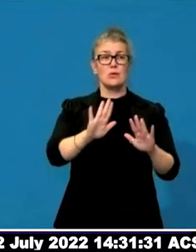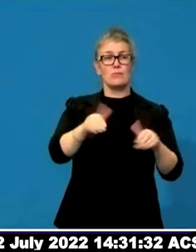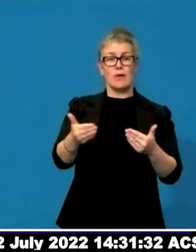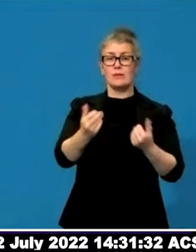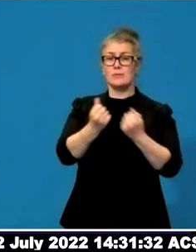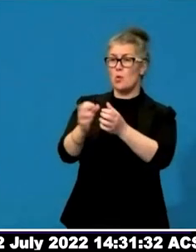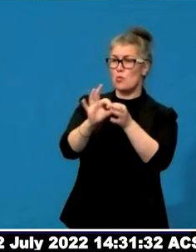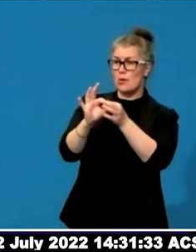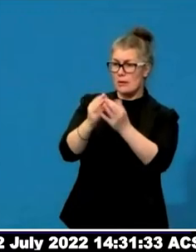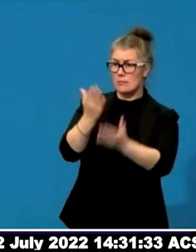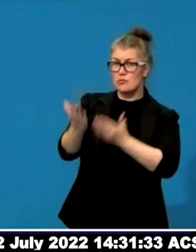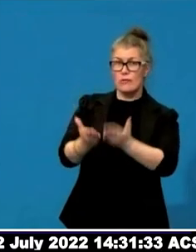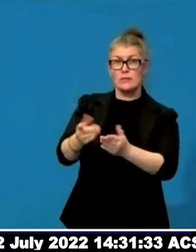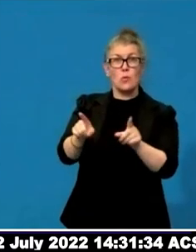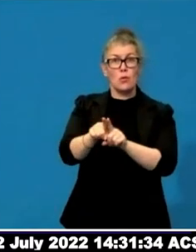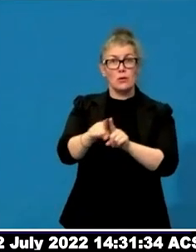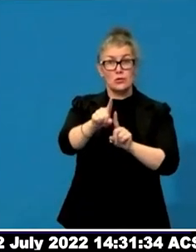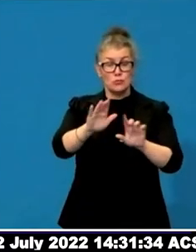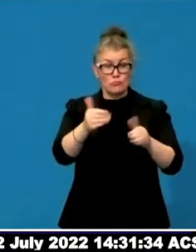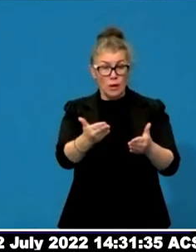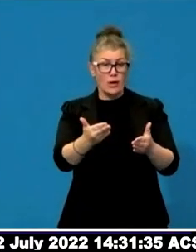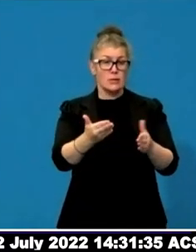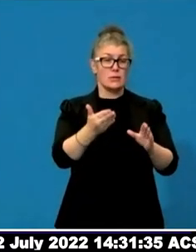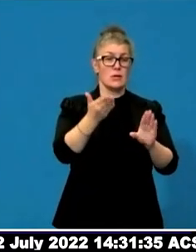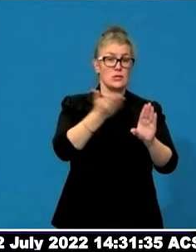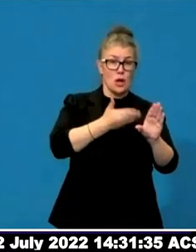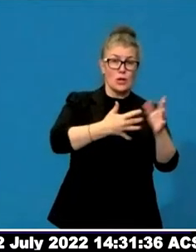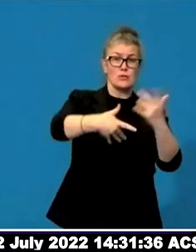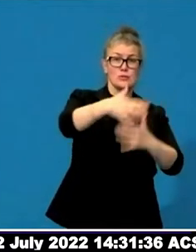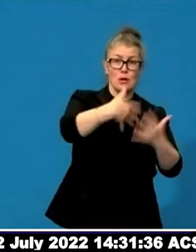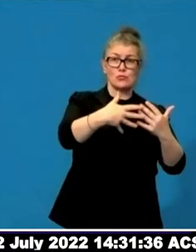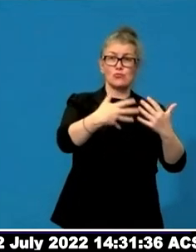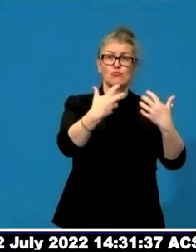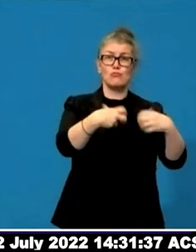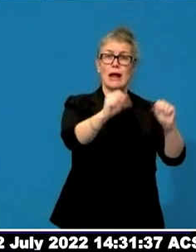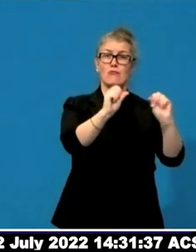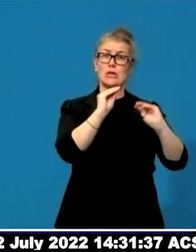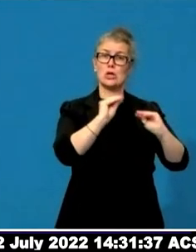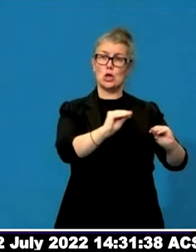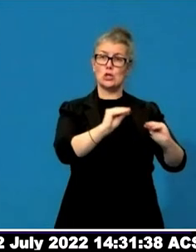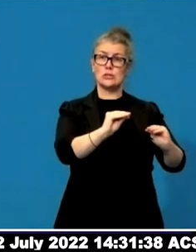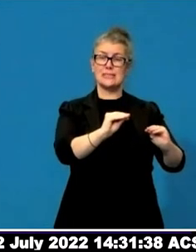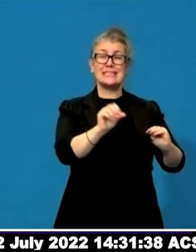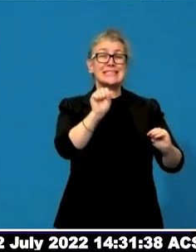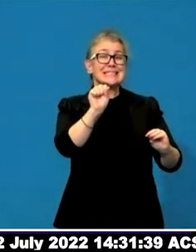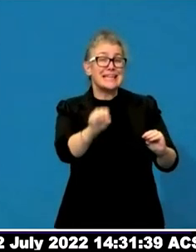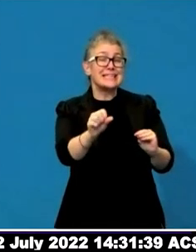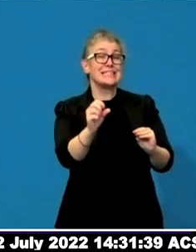do you also provide psycho-social recovery coaching? We have just started stepping out into that space, yes.